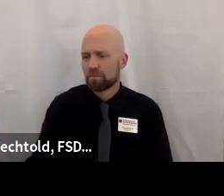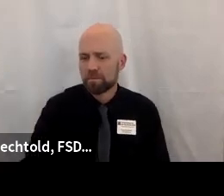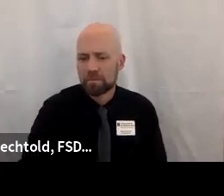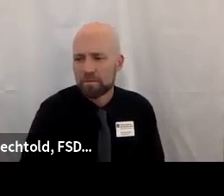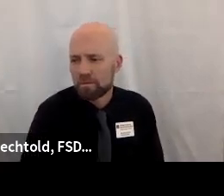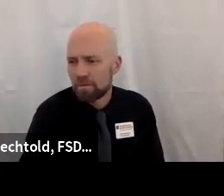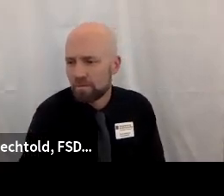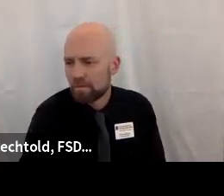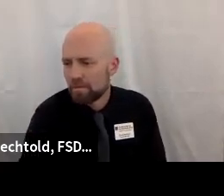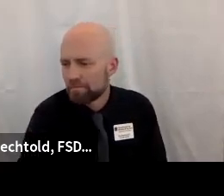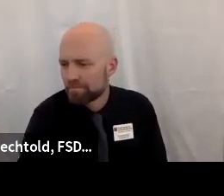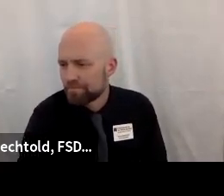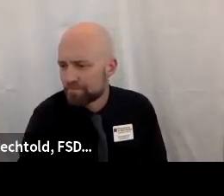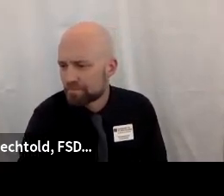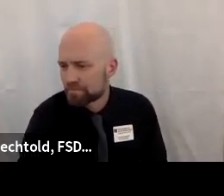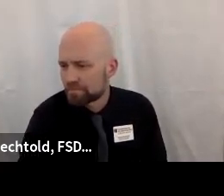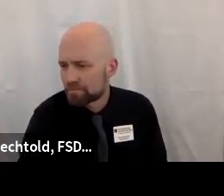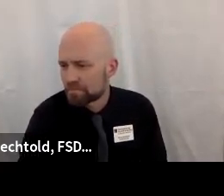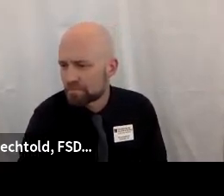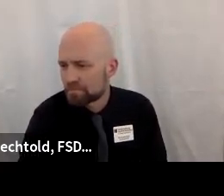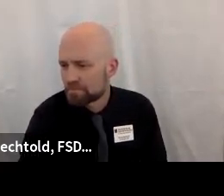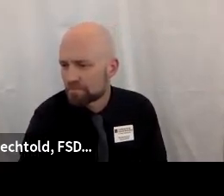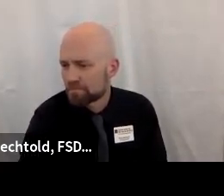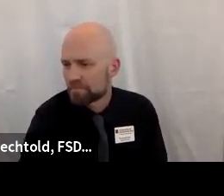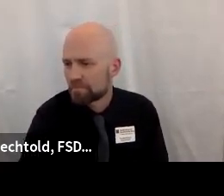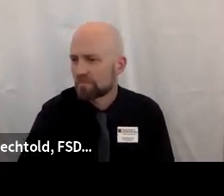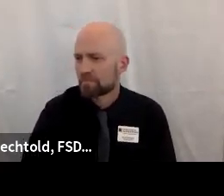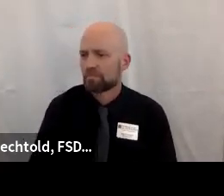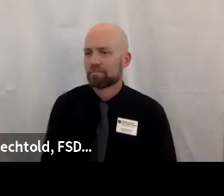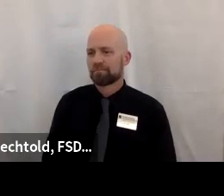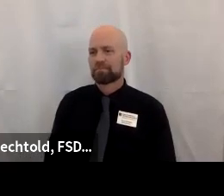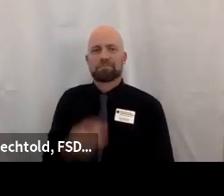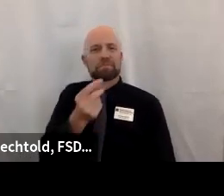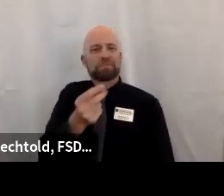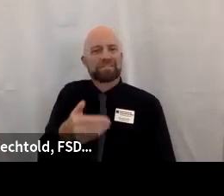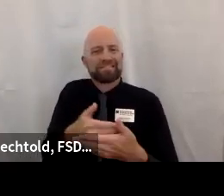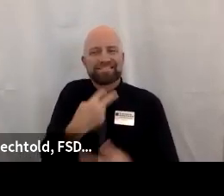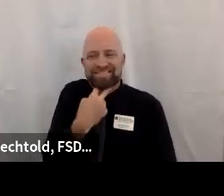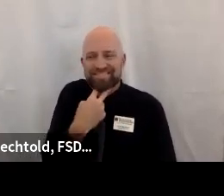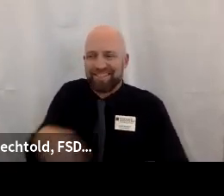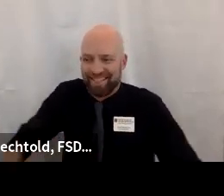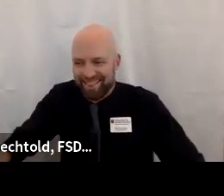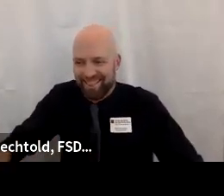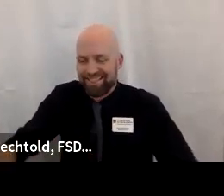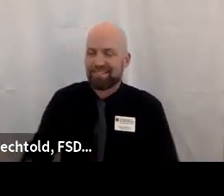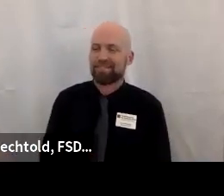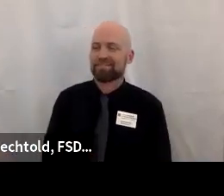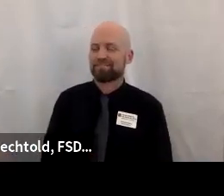Laughing [unintelligible] Oh my god, I might cry! The puppy is stopped there.